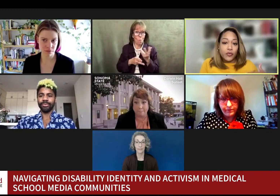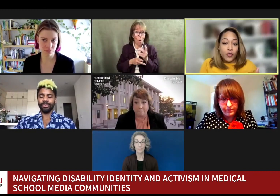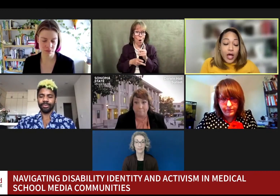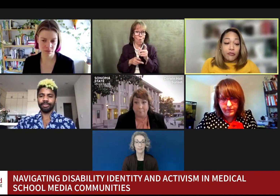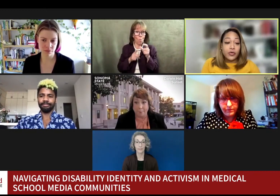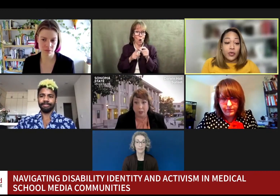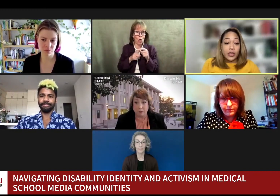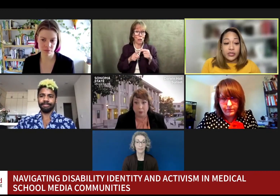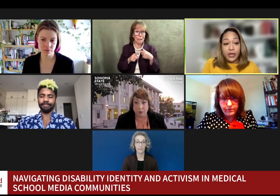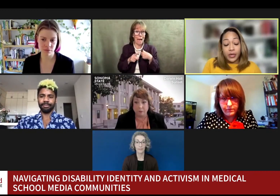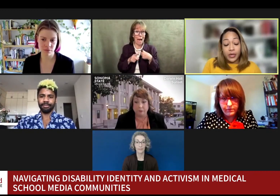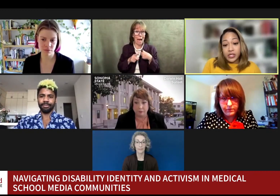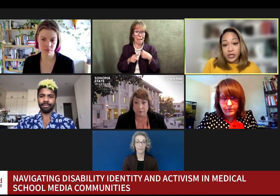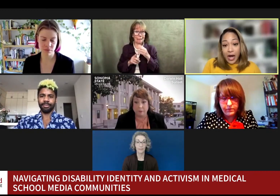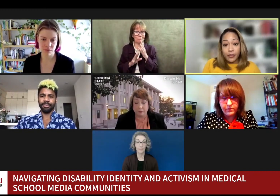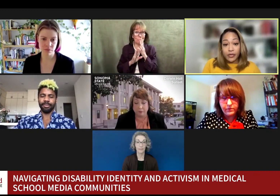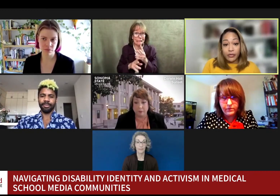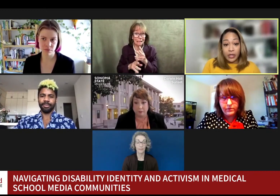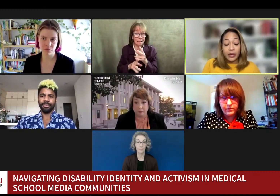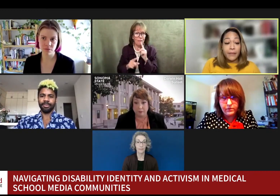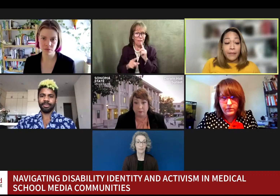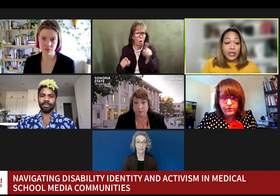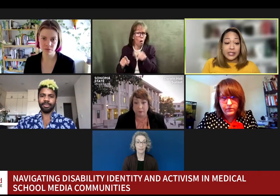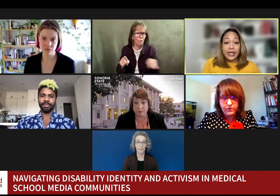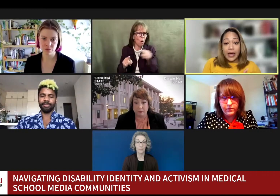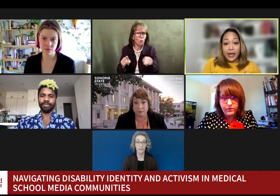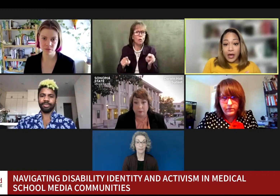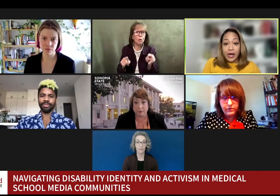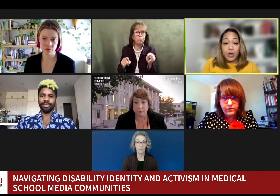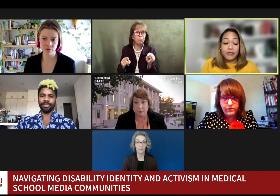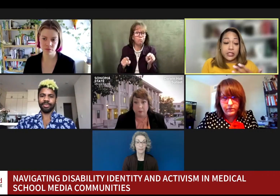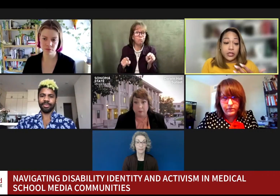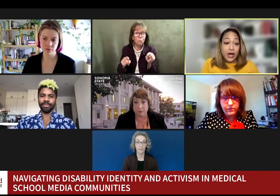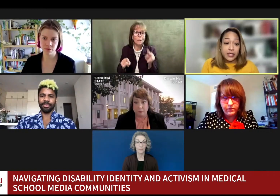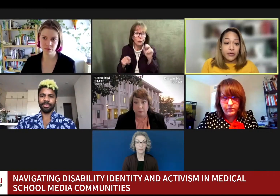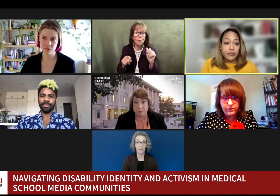For everyone to be able to interact with me because I cannot come off as aggressive.